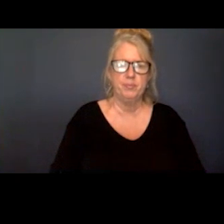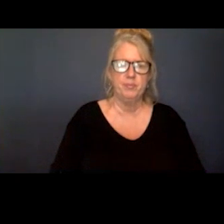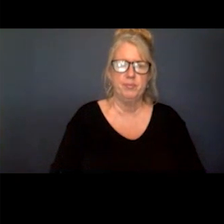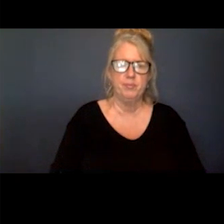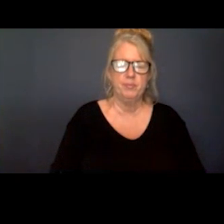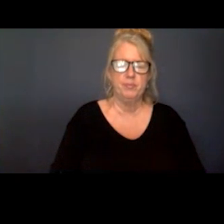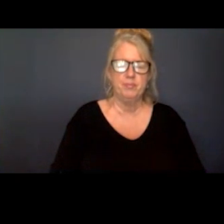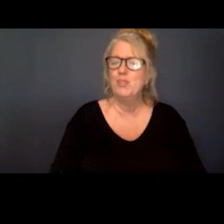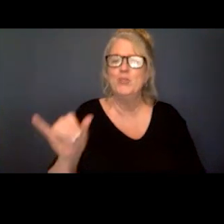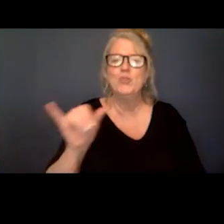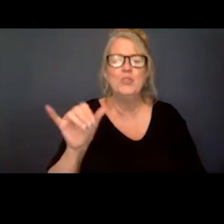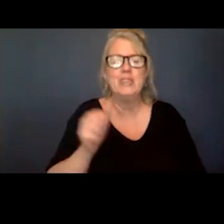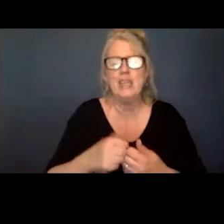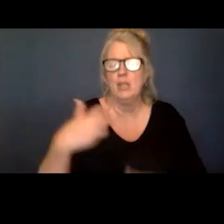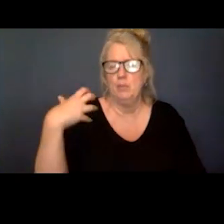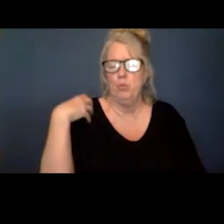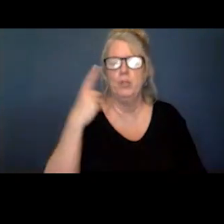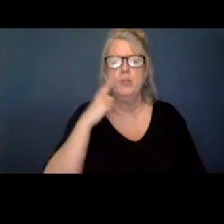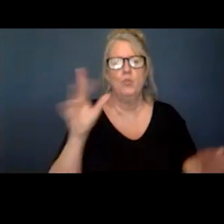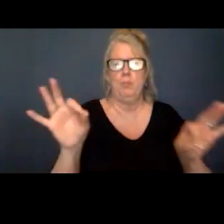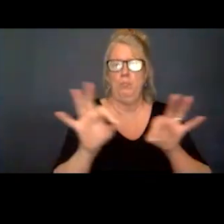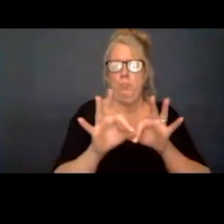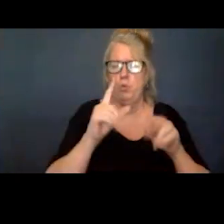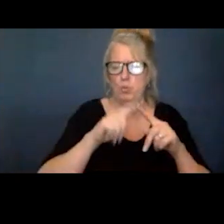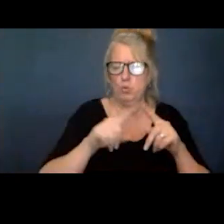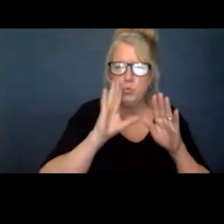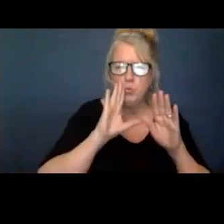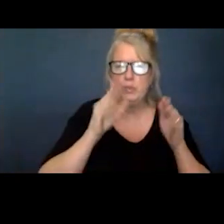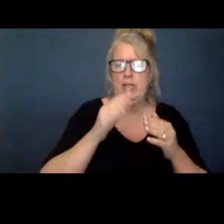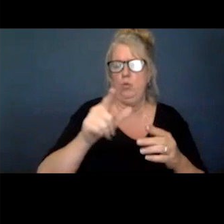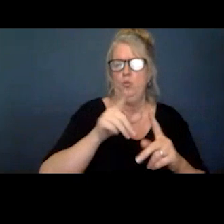Just Like with employers, it's important to tailor your message so that it resonates with